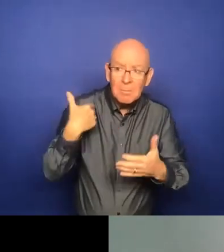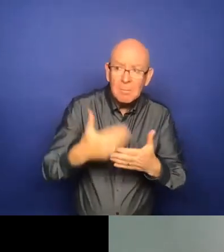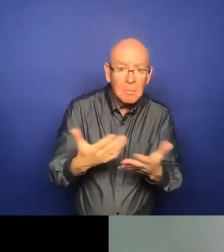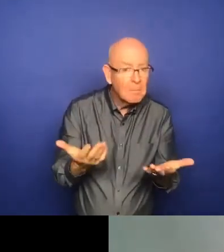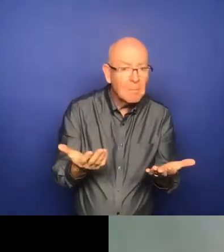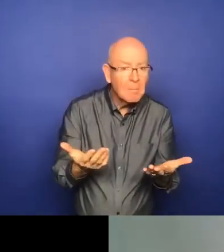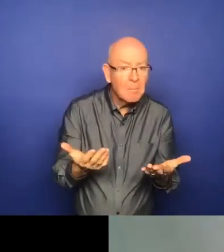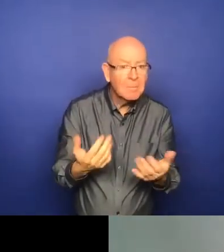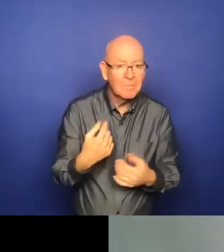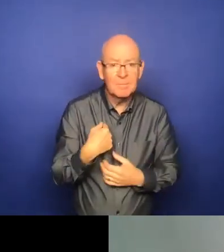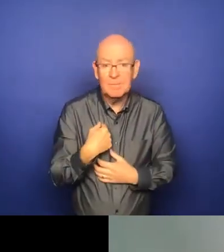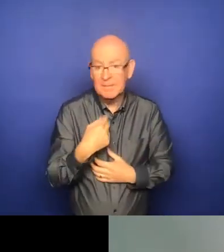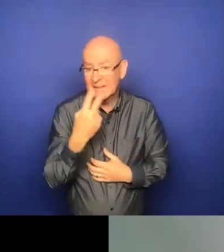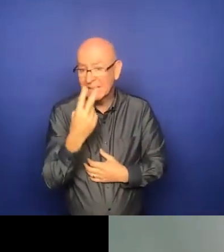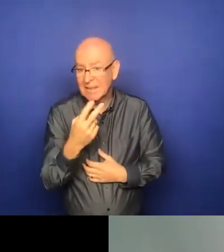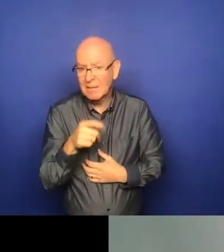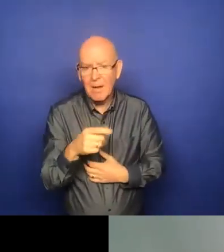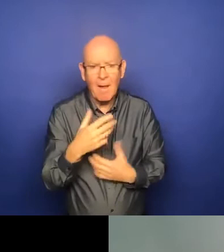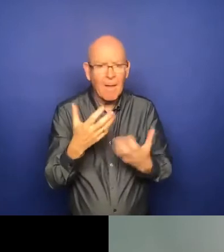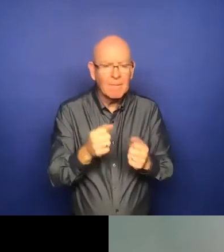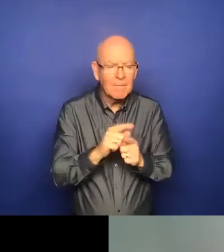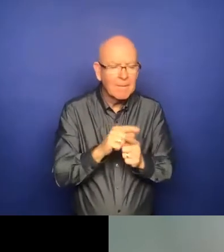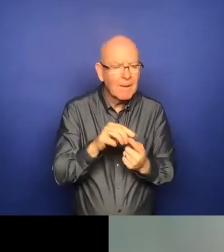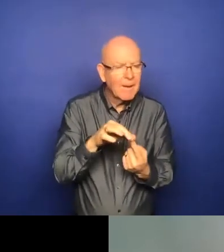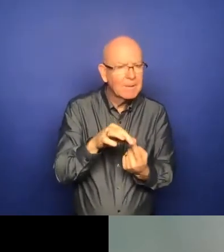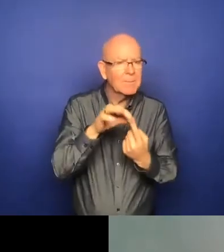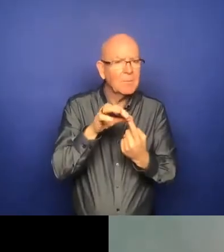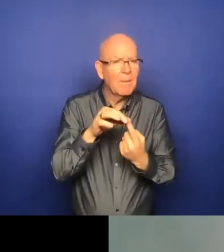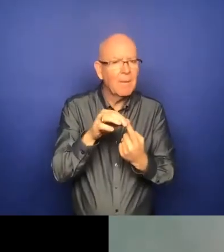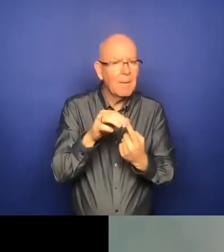not just surveys that might be looking at a disability